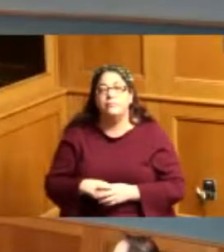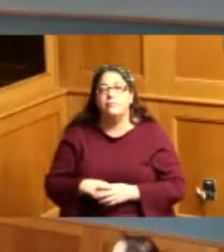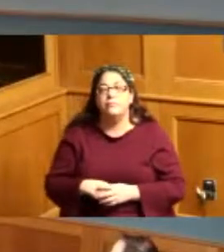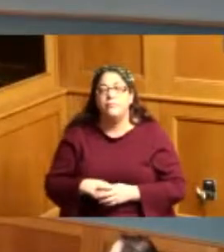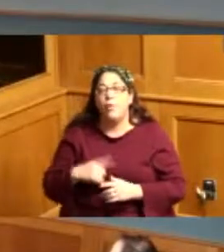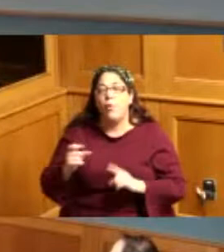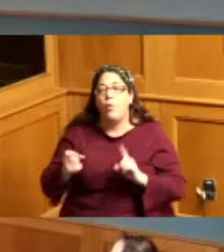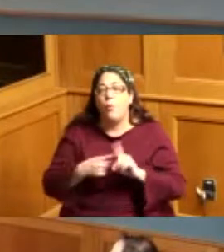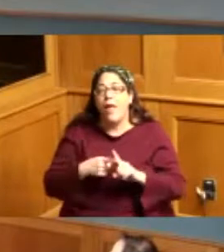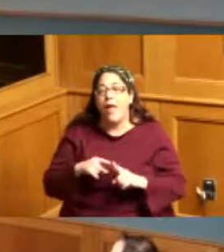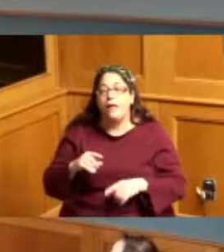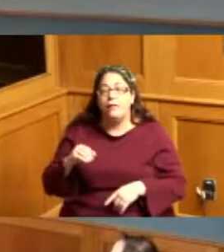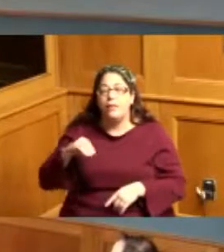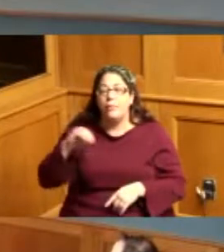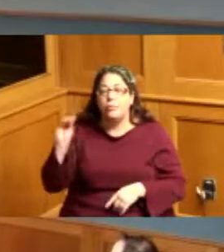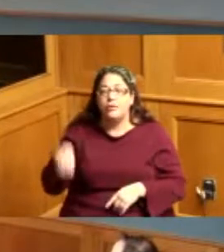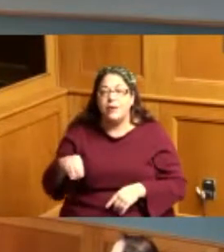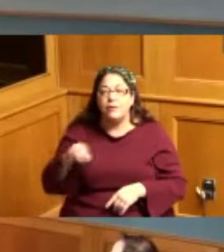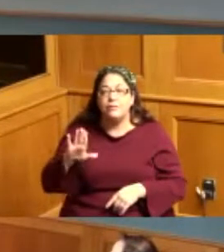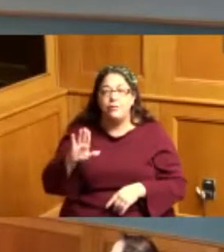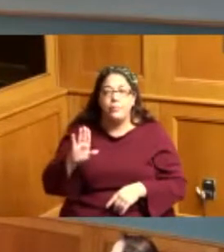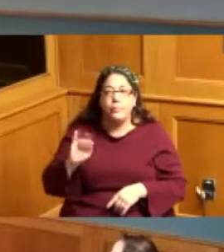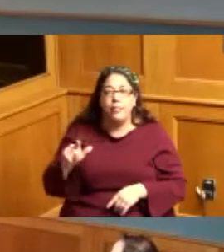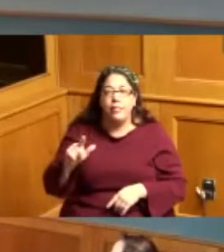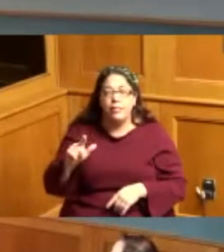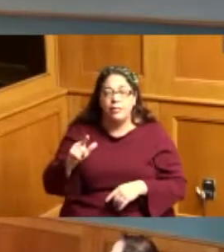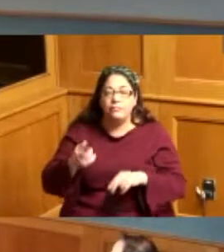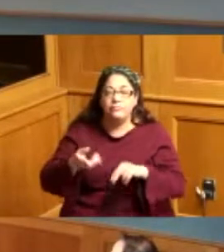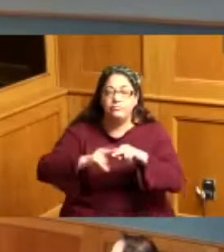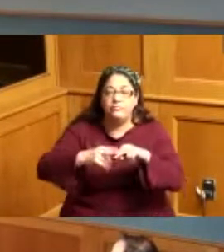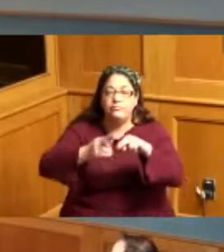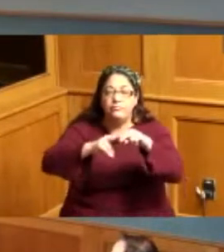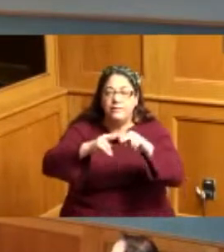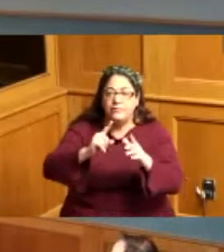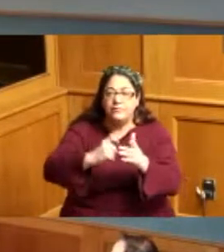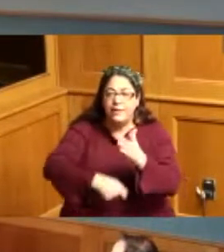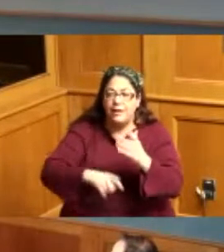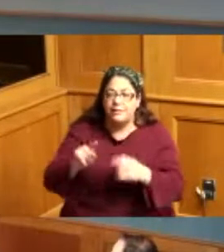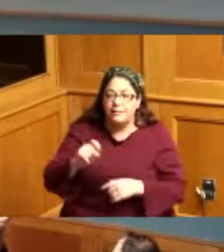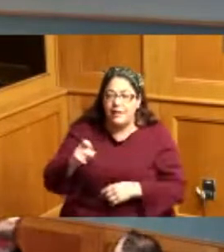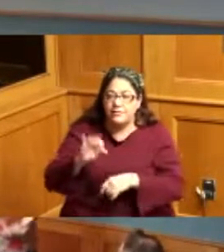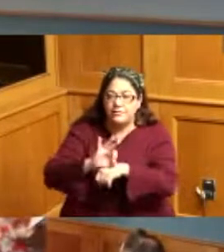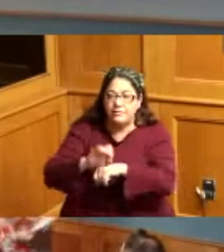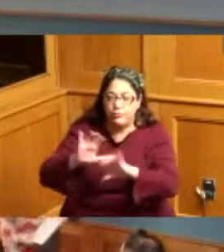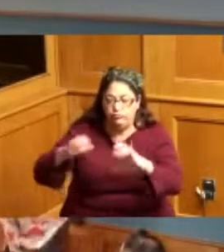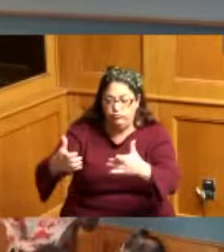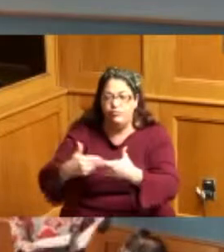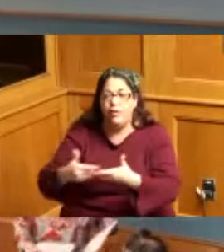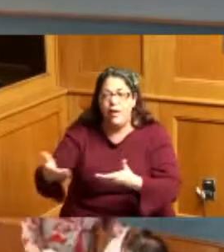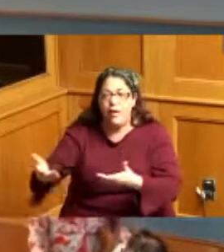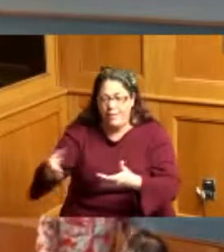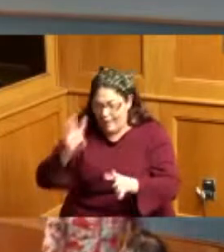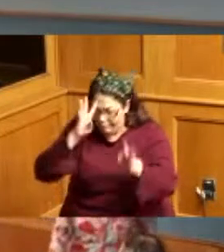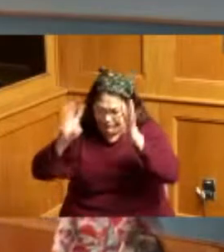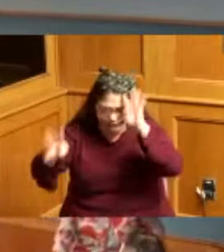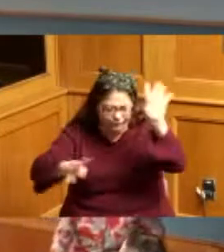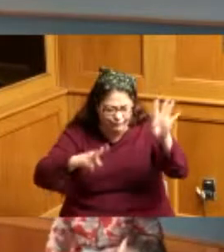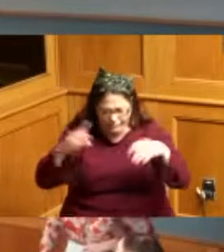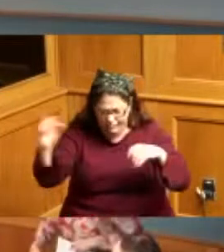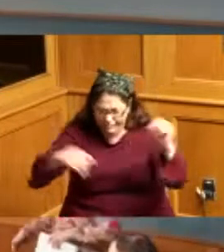task force looked at all options available to us through mechanisms for different rate structures